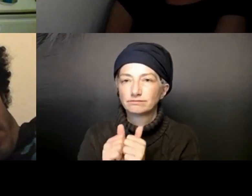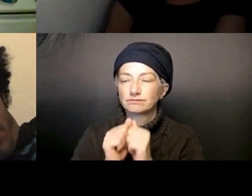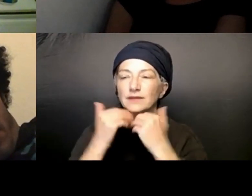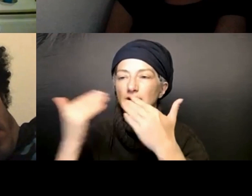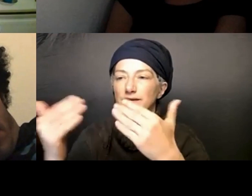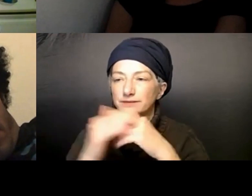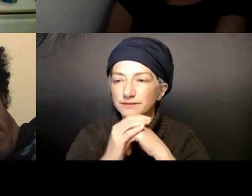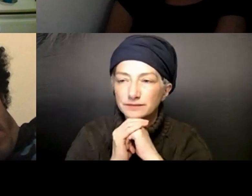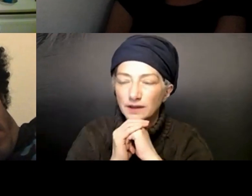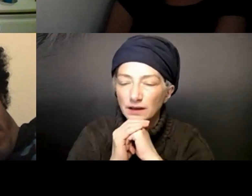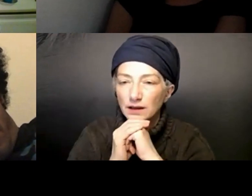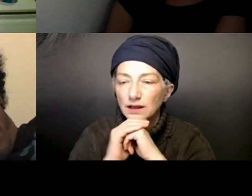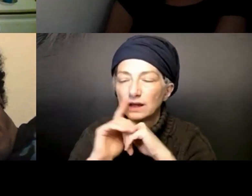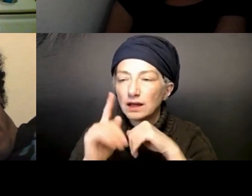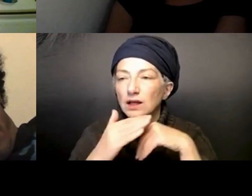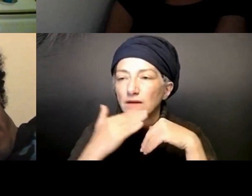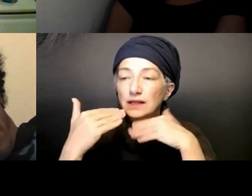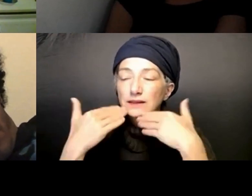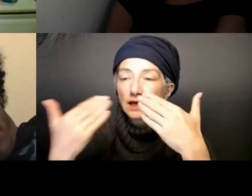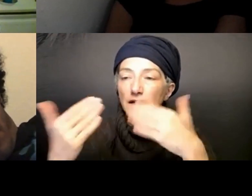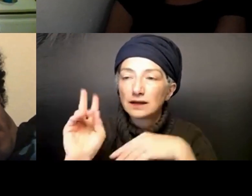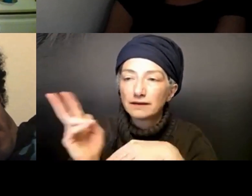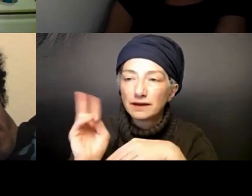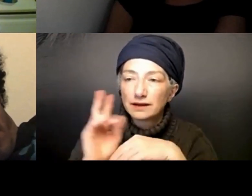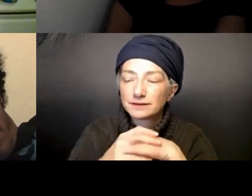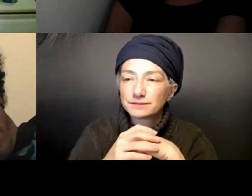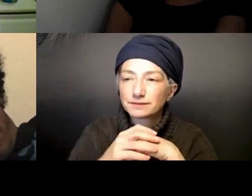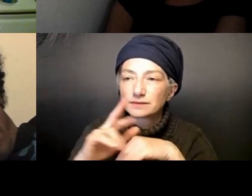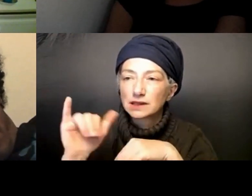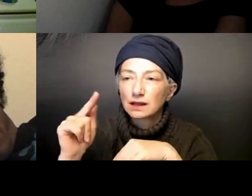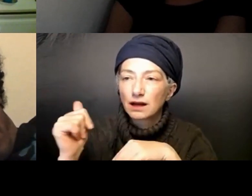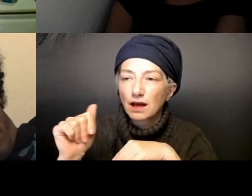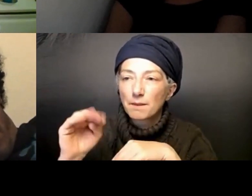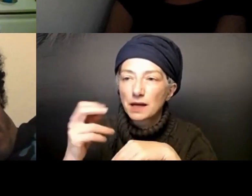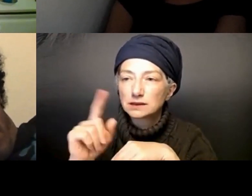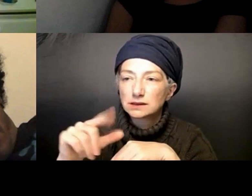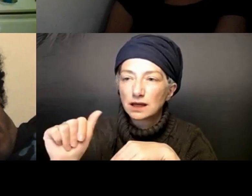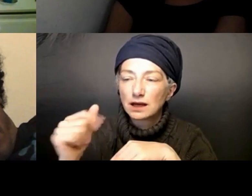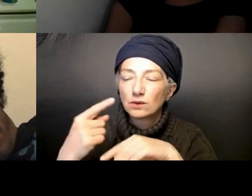Also a big shout out to Rita Mazza and Kassandra Wedel,